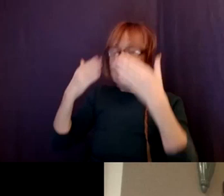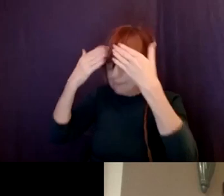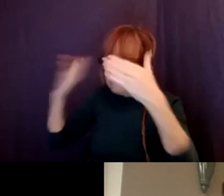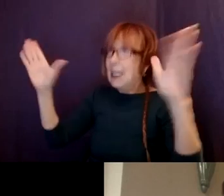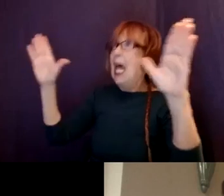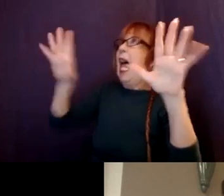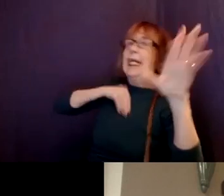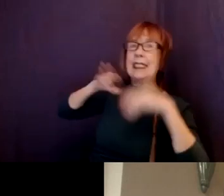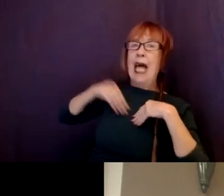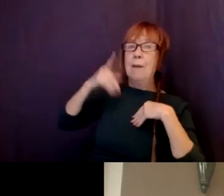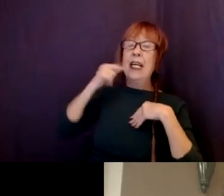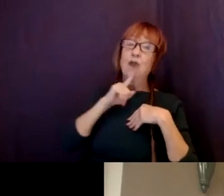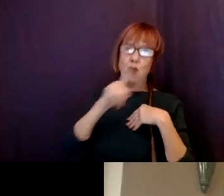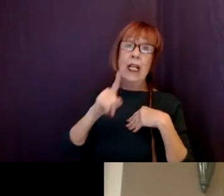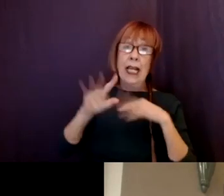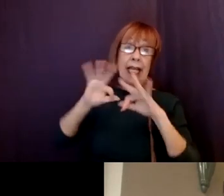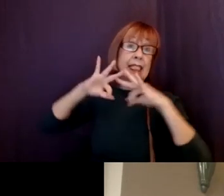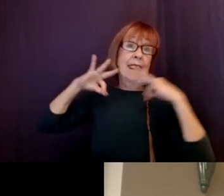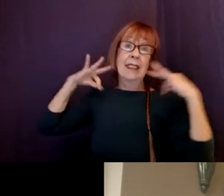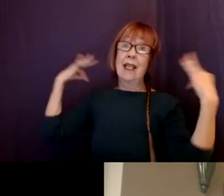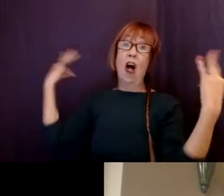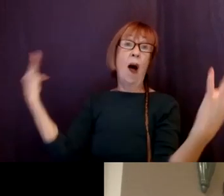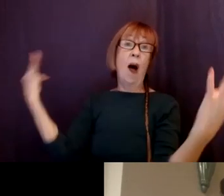one family here on this blue little marble, as I call it.